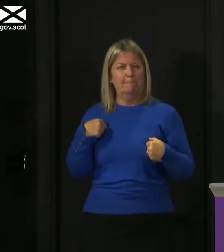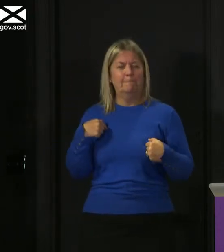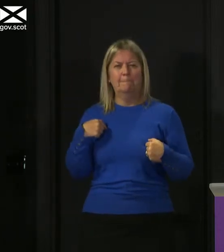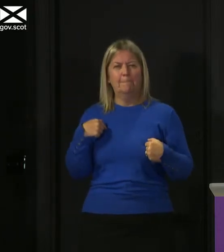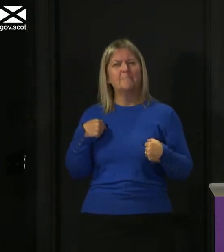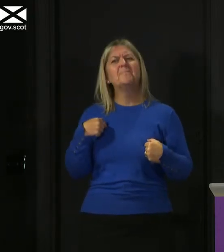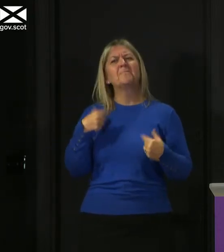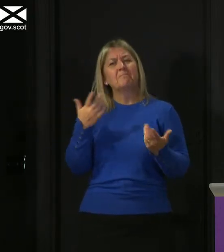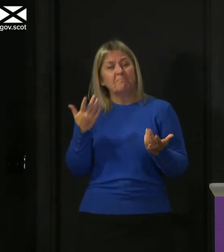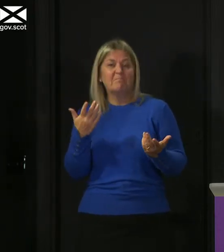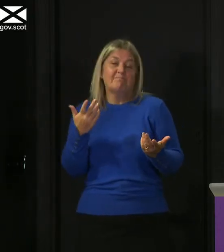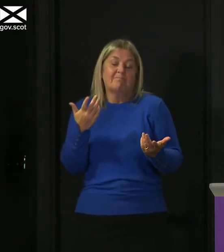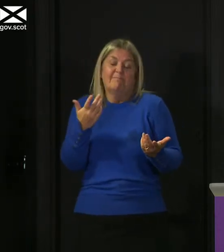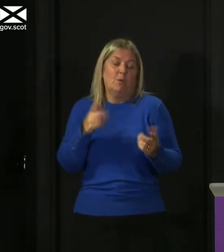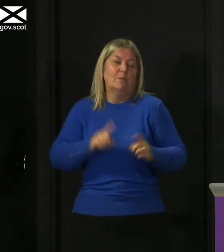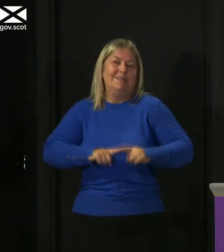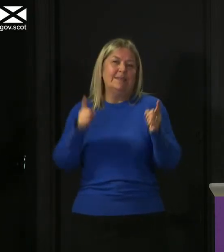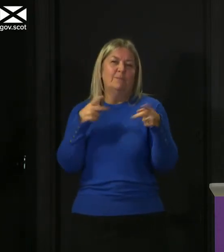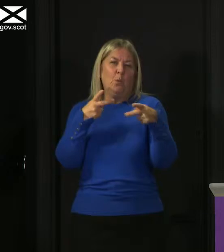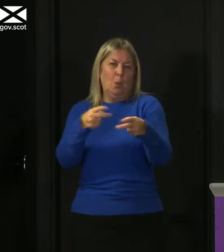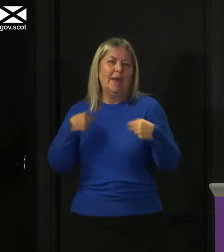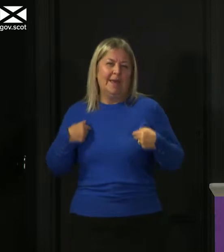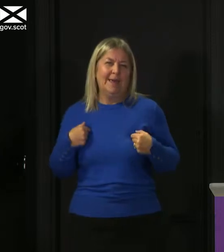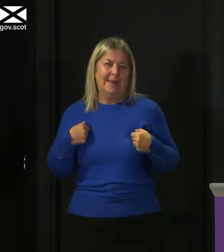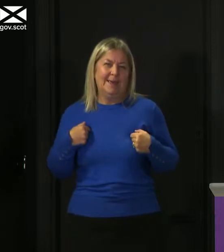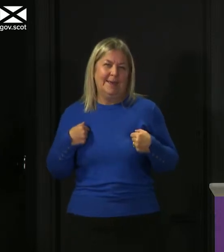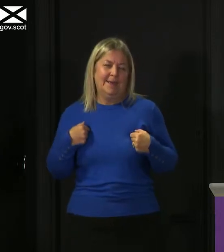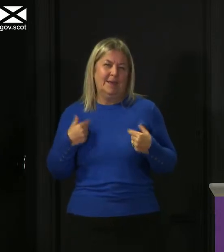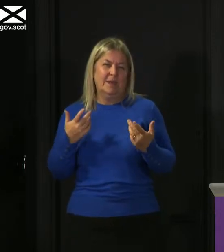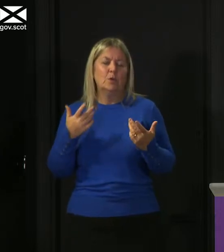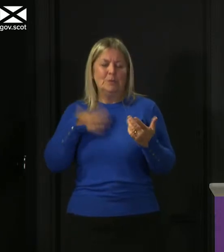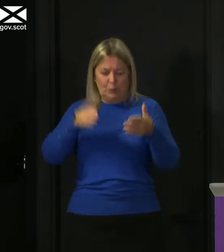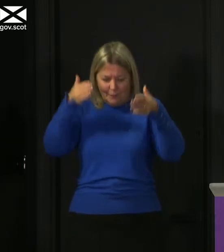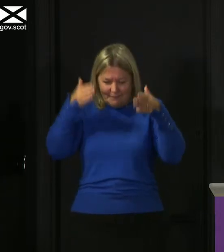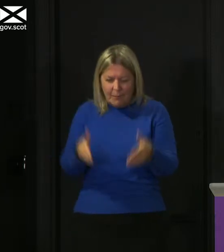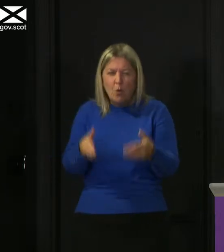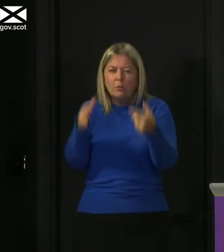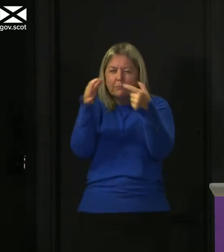choose to call it a circuit breaker. But I think it's important that we focus on the component that